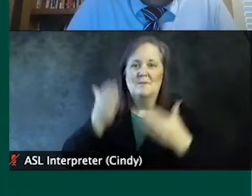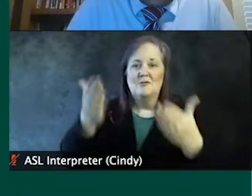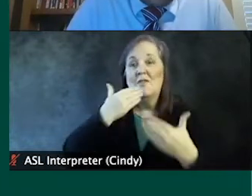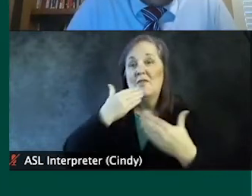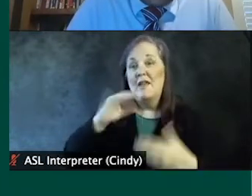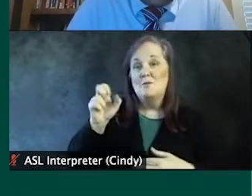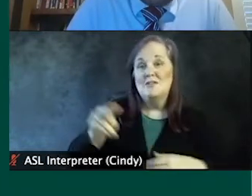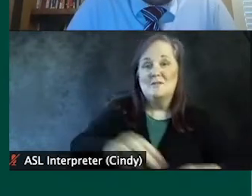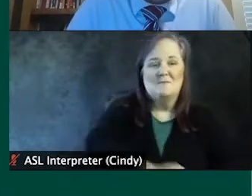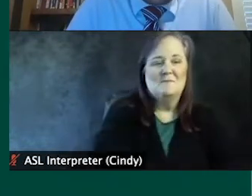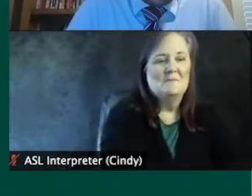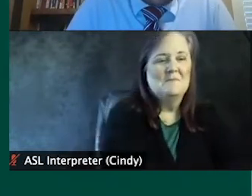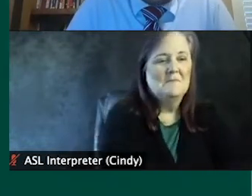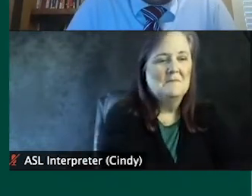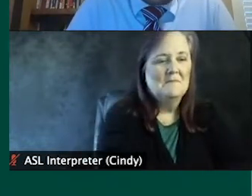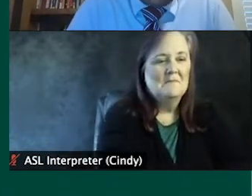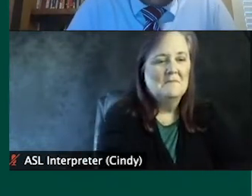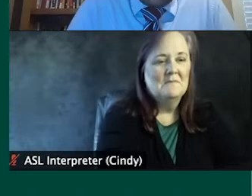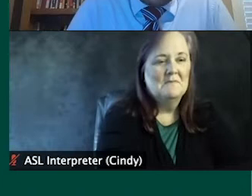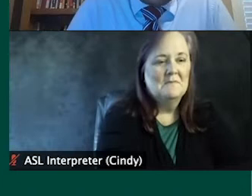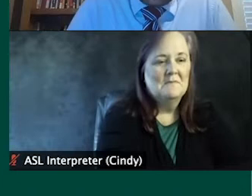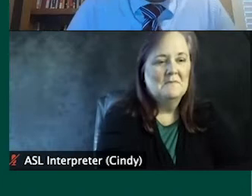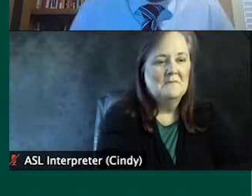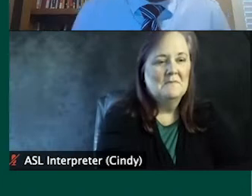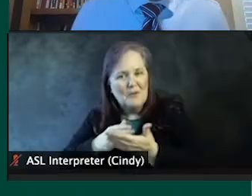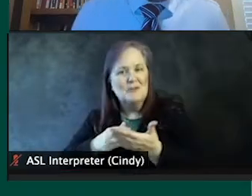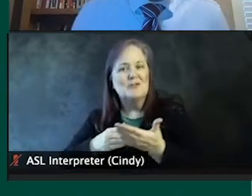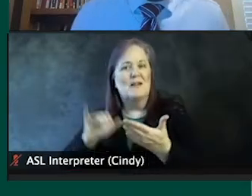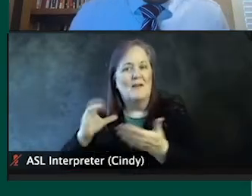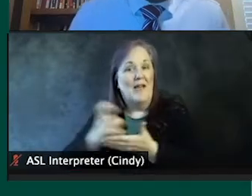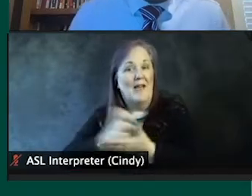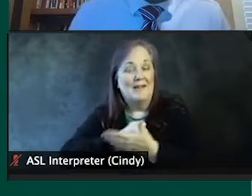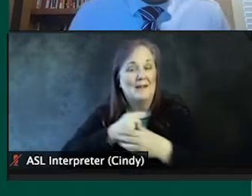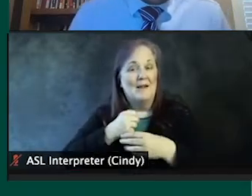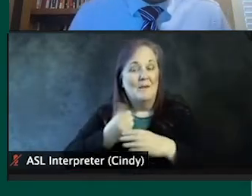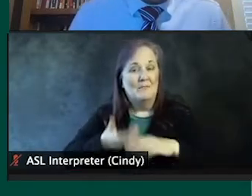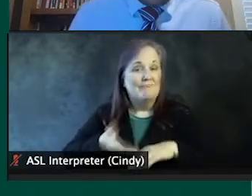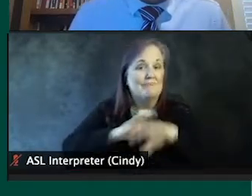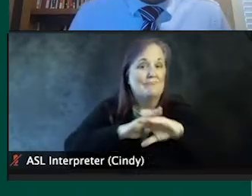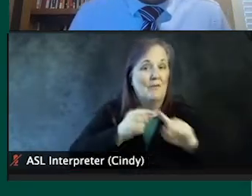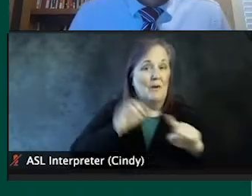a portion of the income generated from that is required to go back to the state.